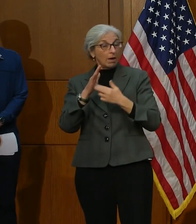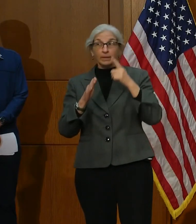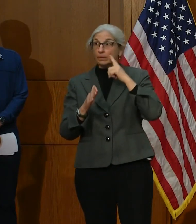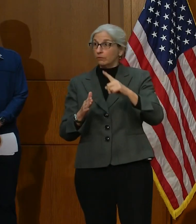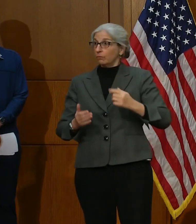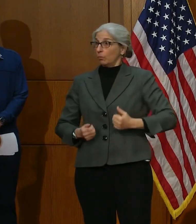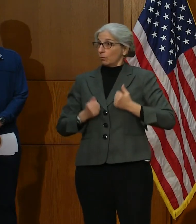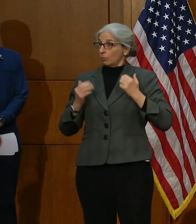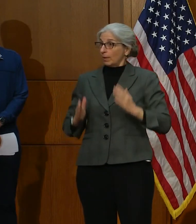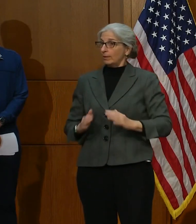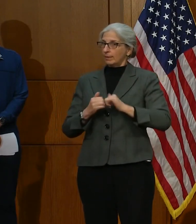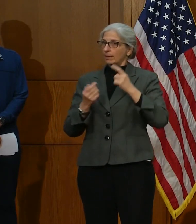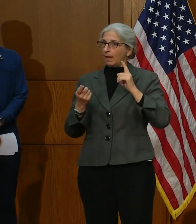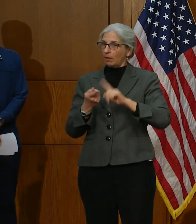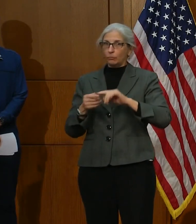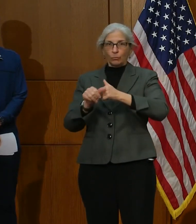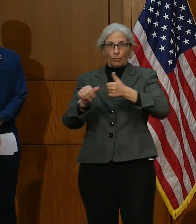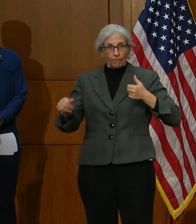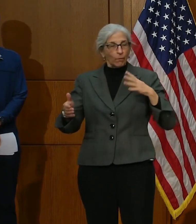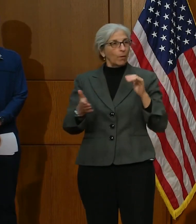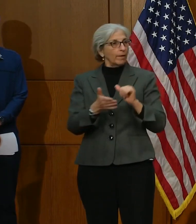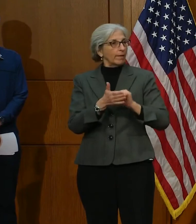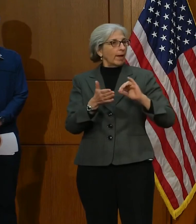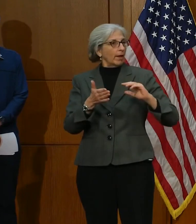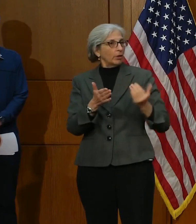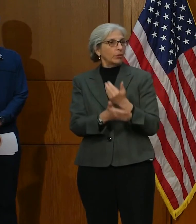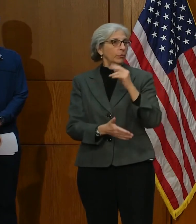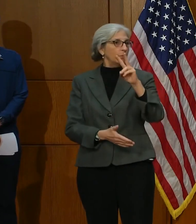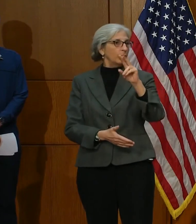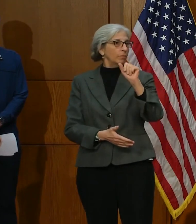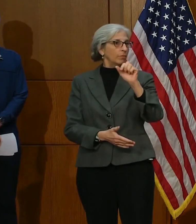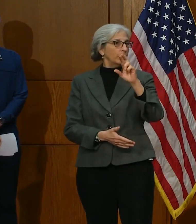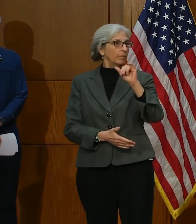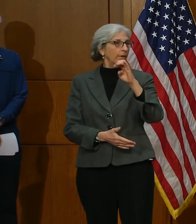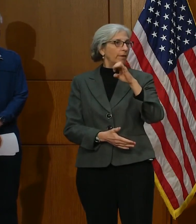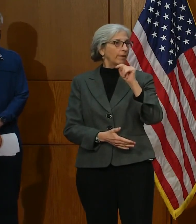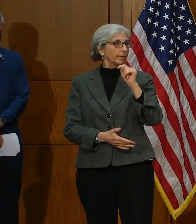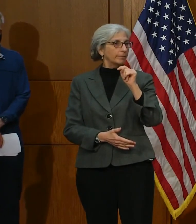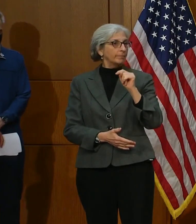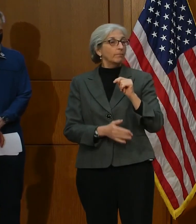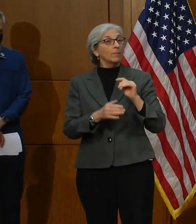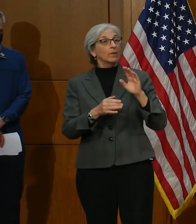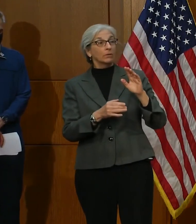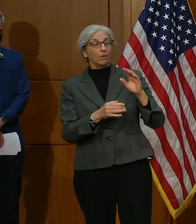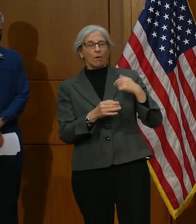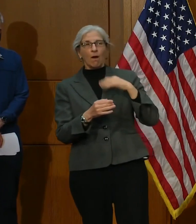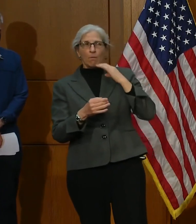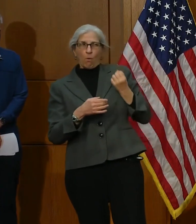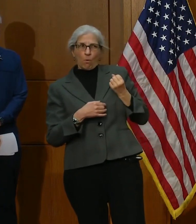CONSIDERED NEW GUIDANCE FOR RESIDENTS OF THE HEART TO KEEP THEMSELVES SAFE FROM THAT NEW